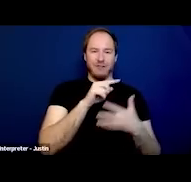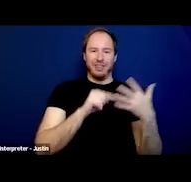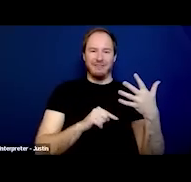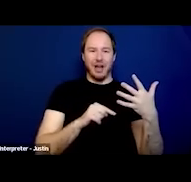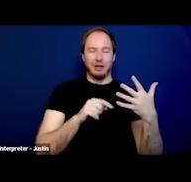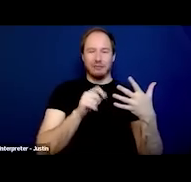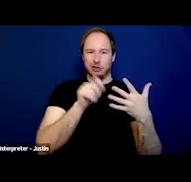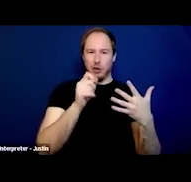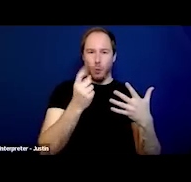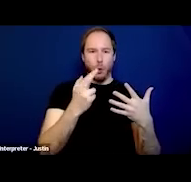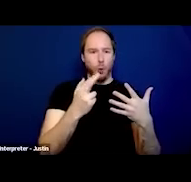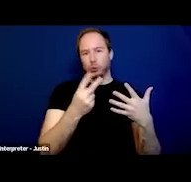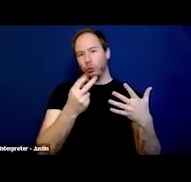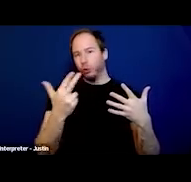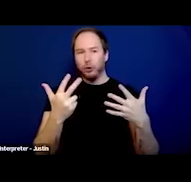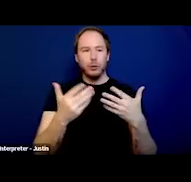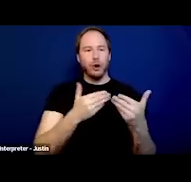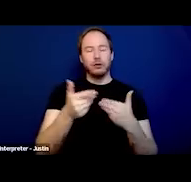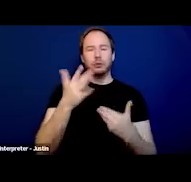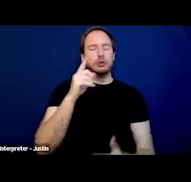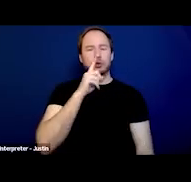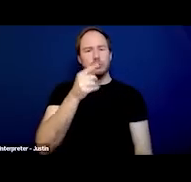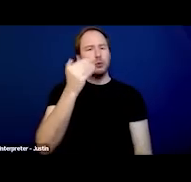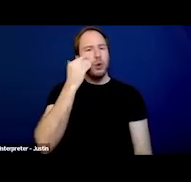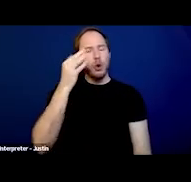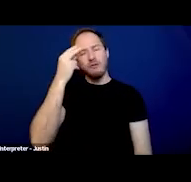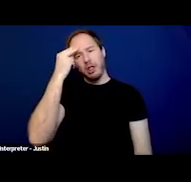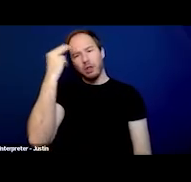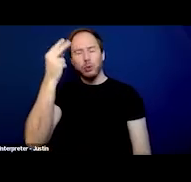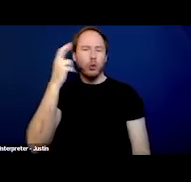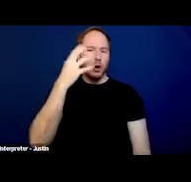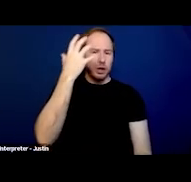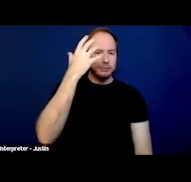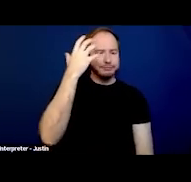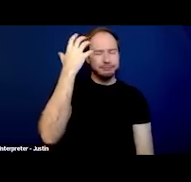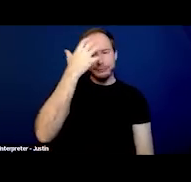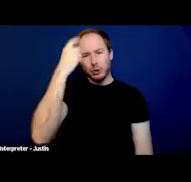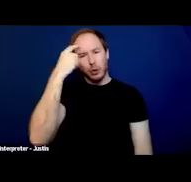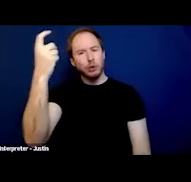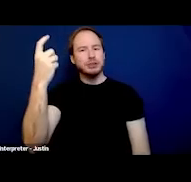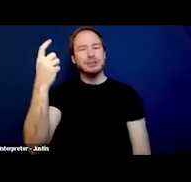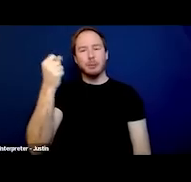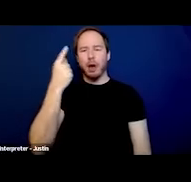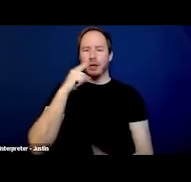'cause I think a lot of people heard about delusions or hallucinations but maybe aren't so familiar with what all of the symptoms actually are.